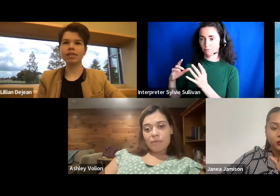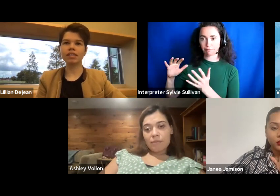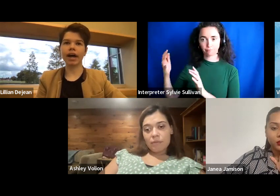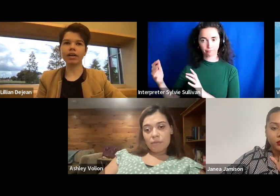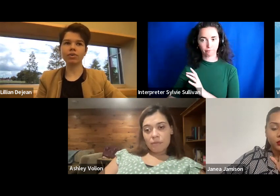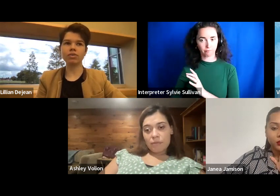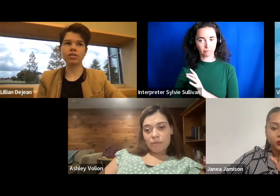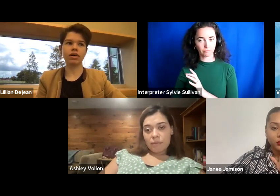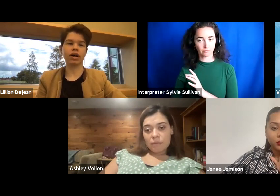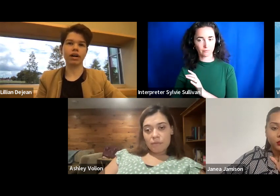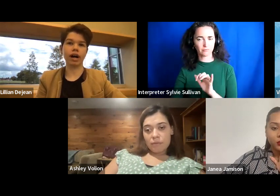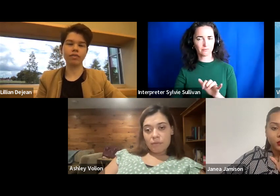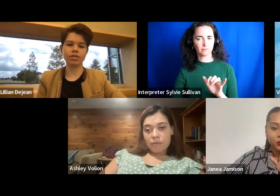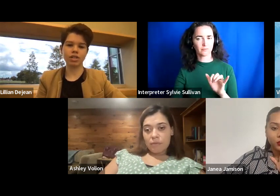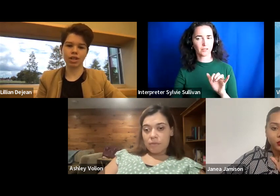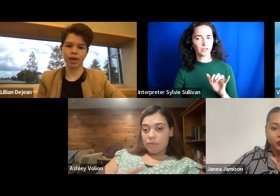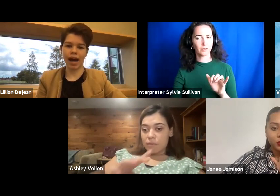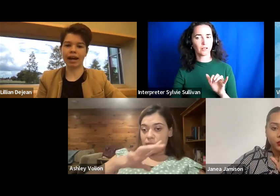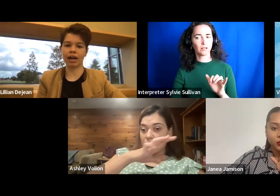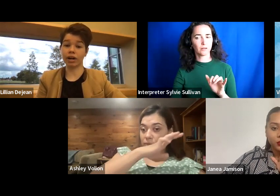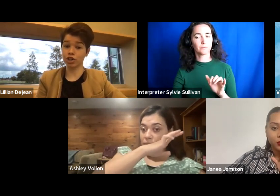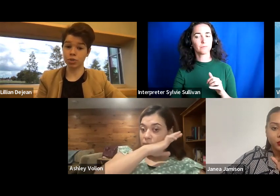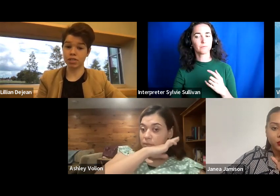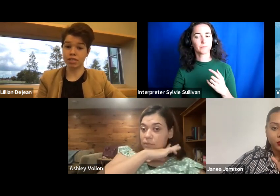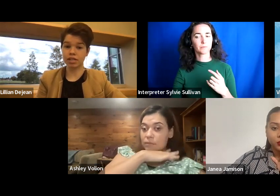Because it echoes a conversation that we had at our LGBT.